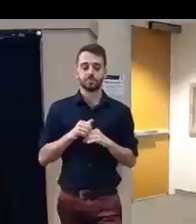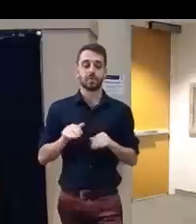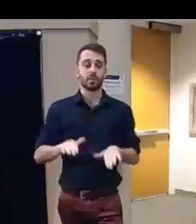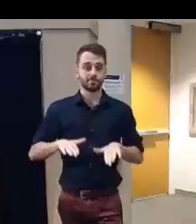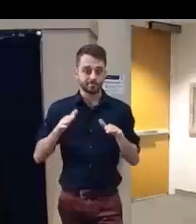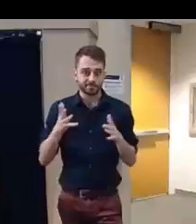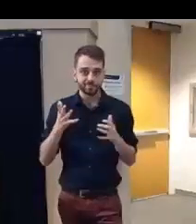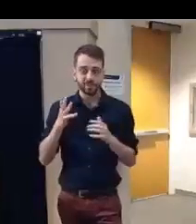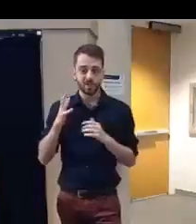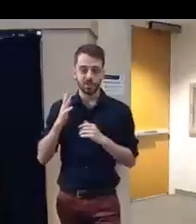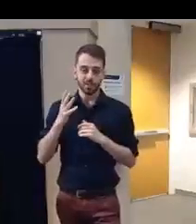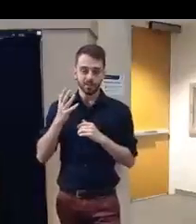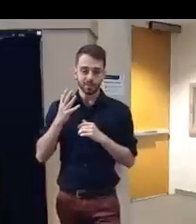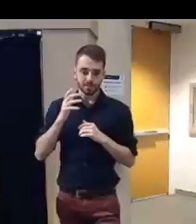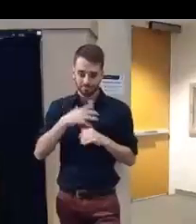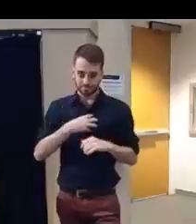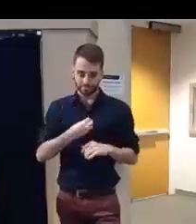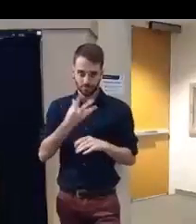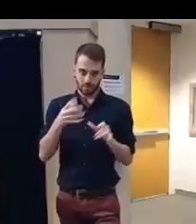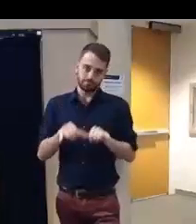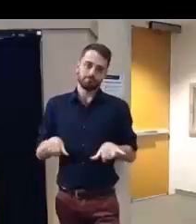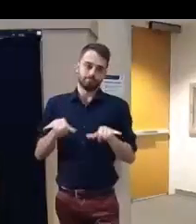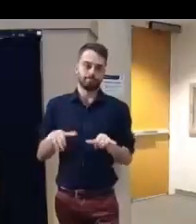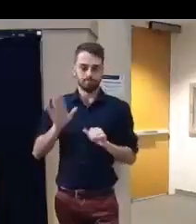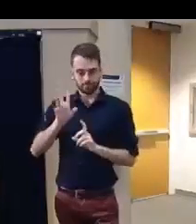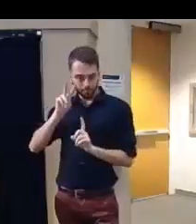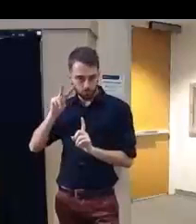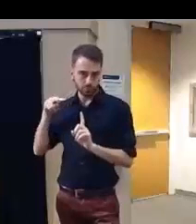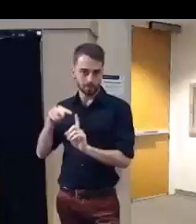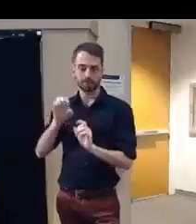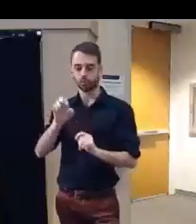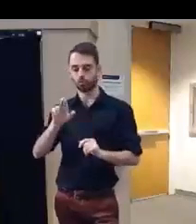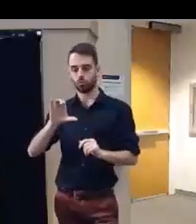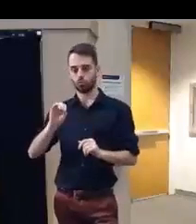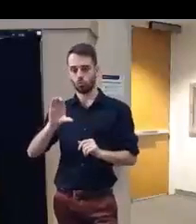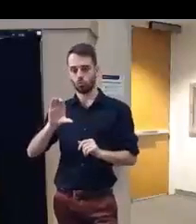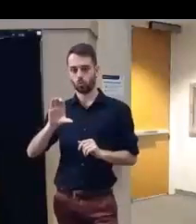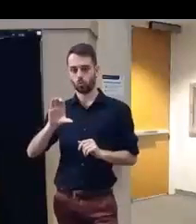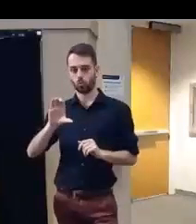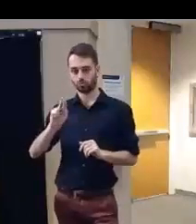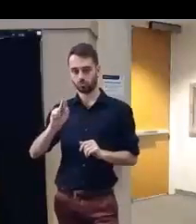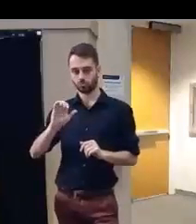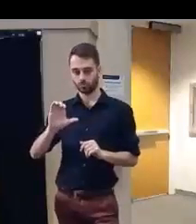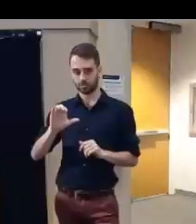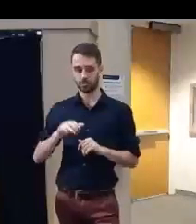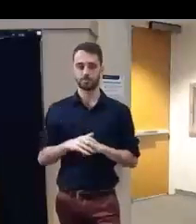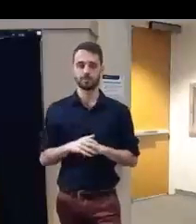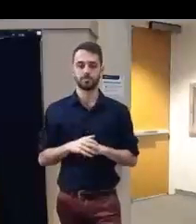um and who's really um who we come to know is really influential and who gets attention in our